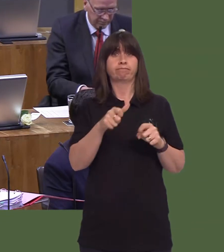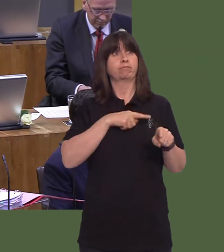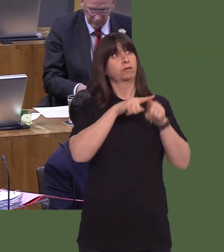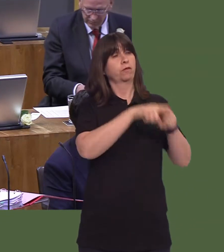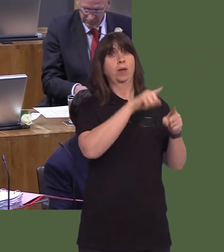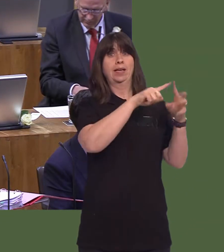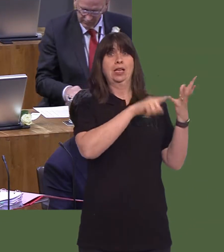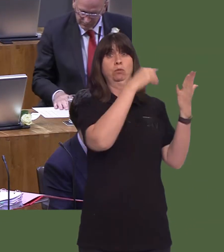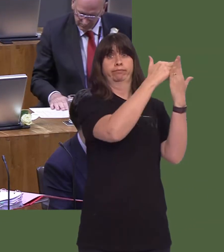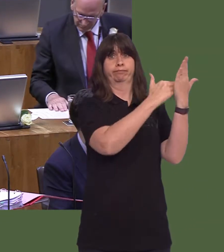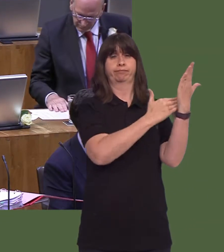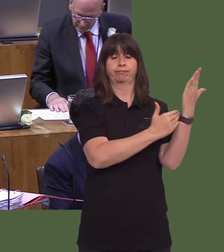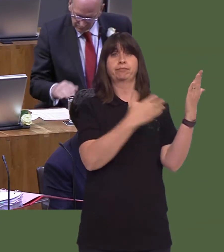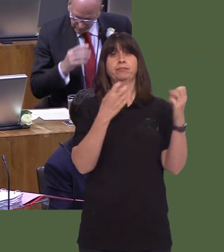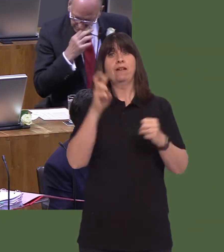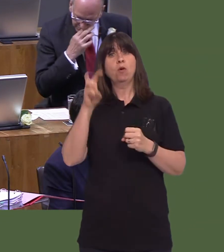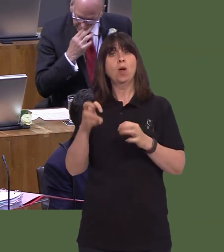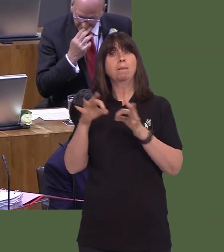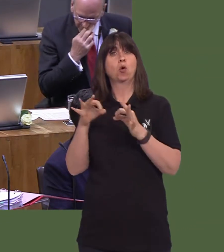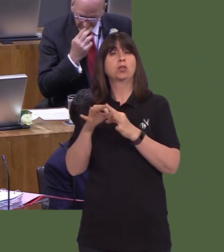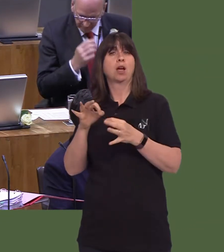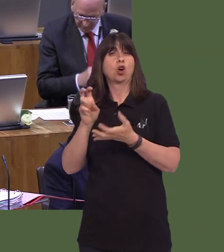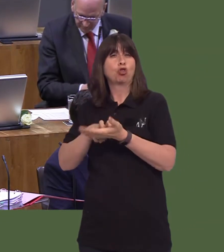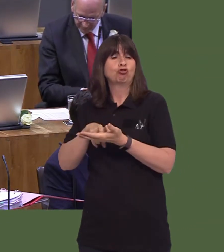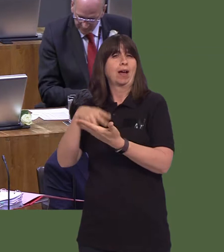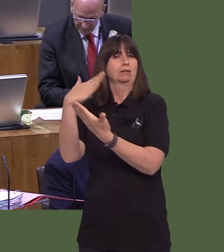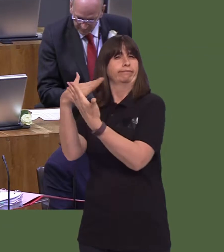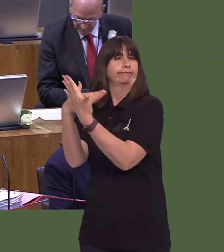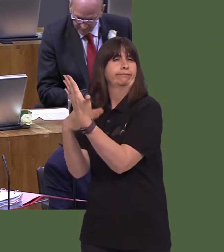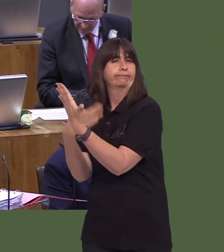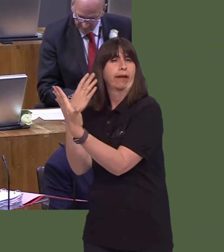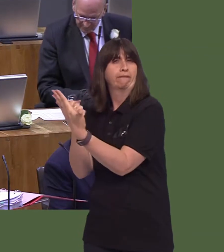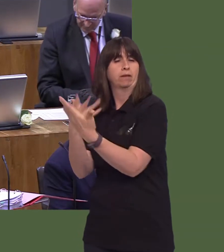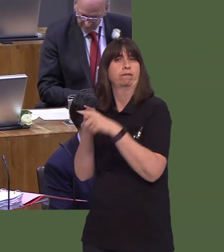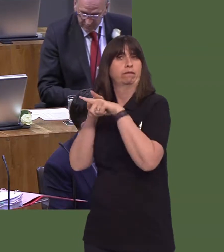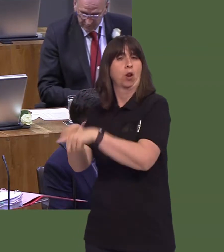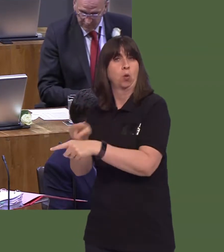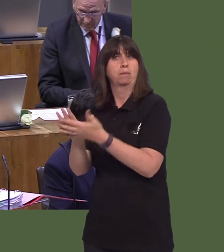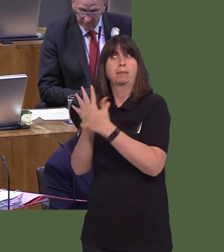documents for the Wales and borders rail services contract will mandate compliance with people